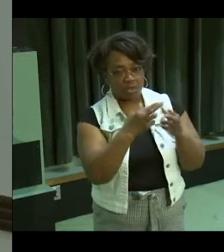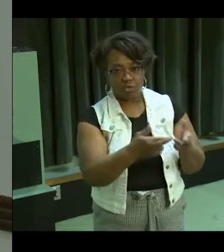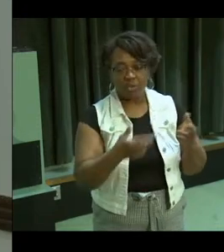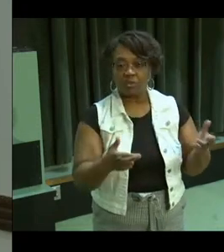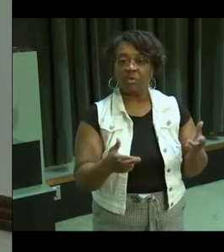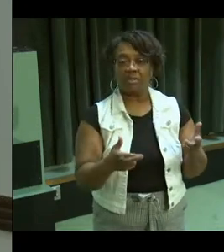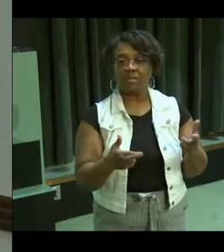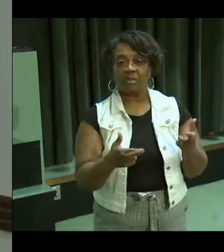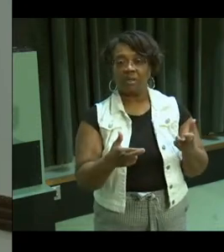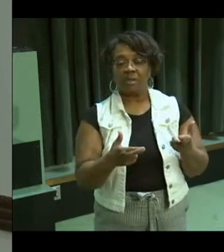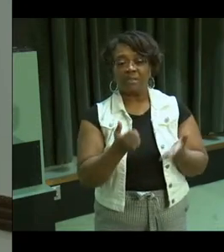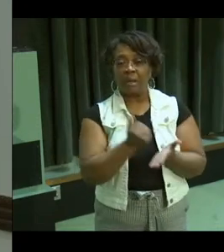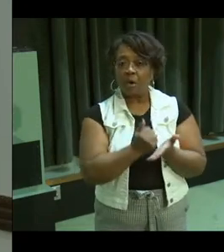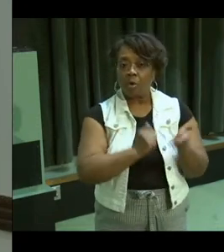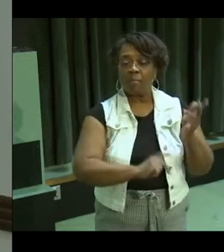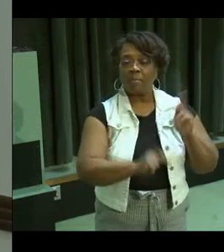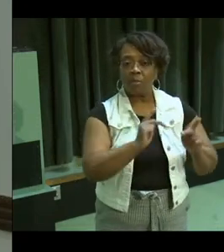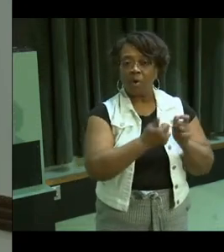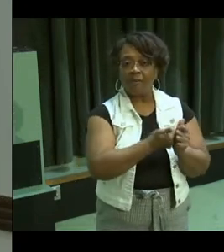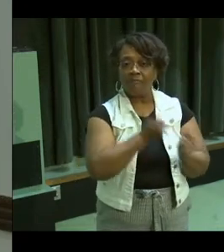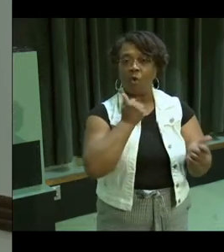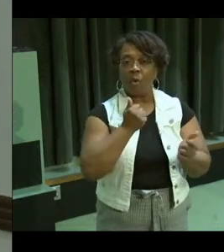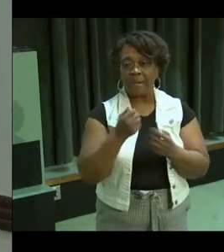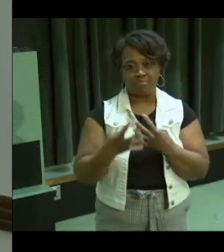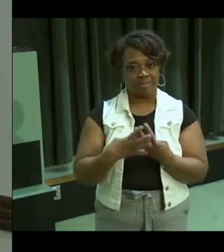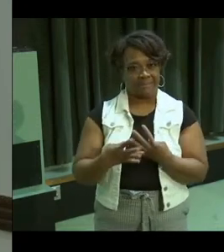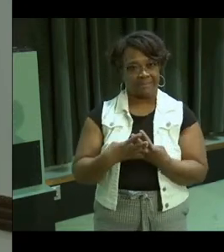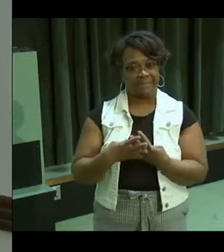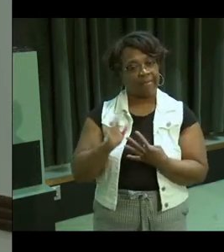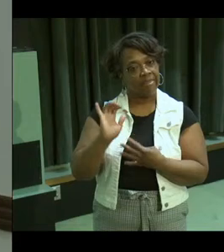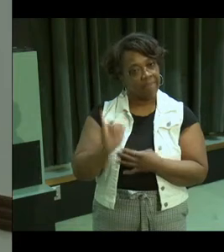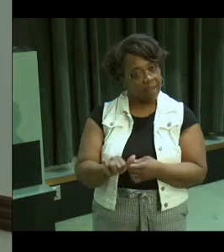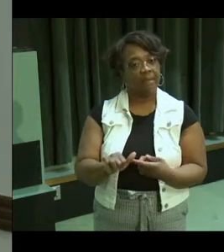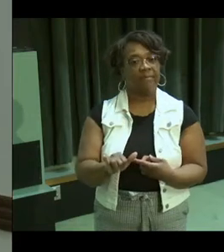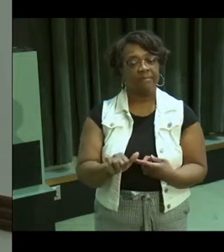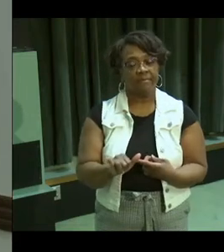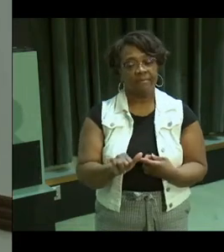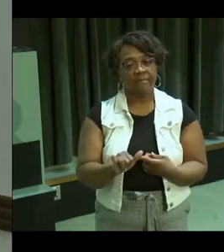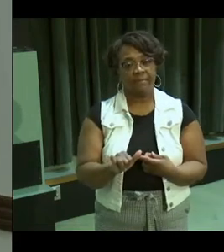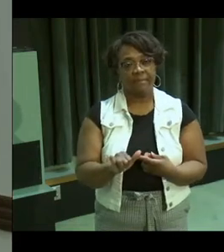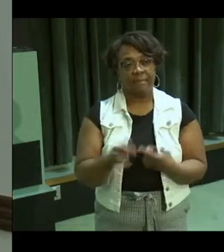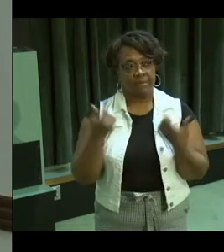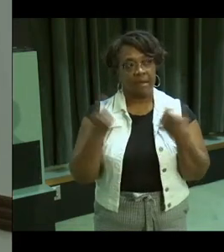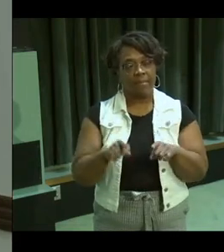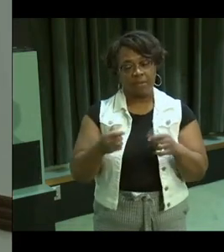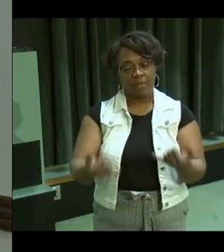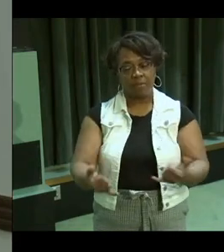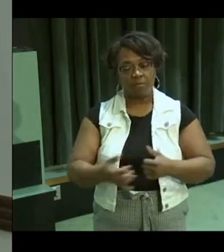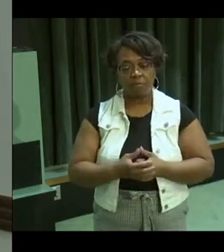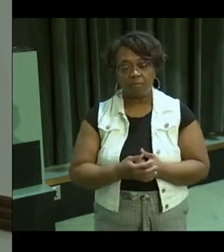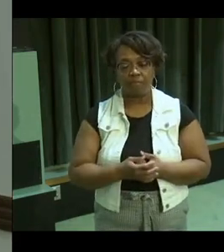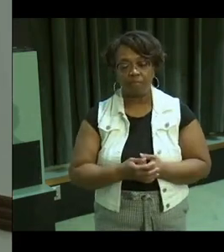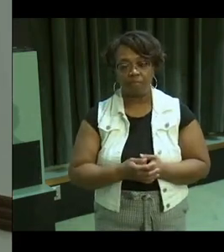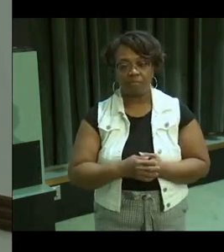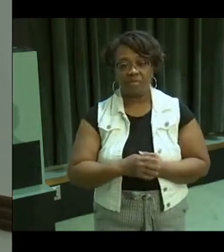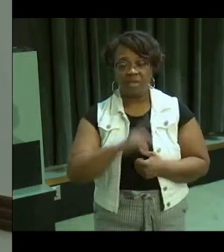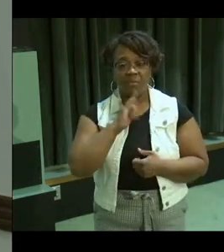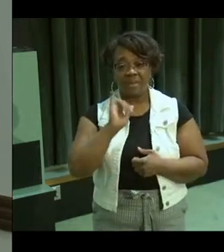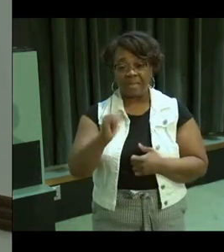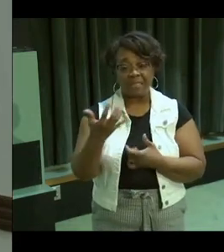those avoid prison. So it's